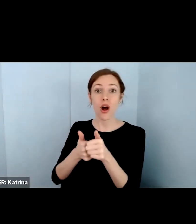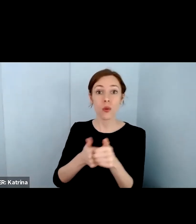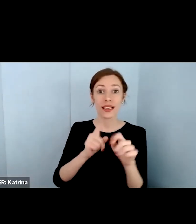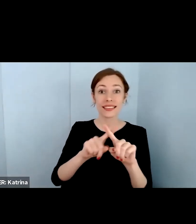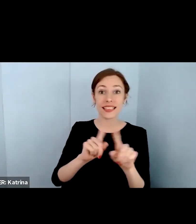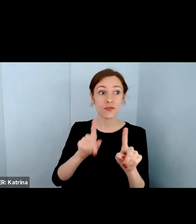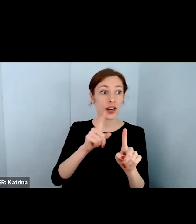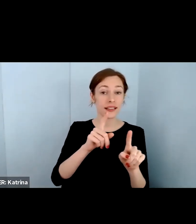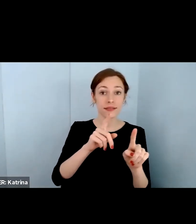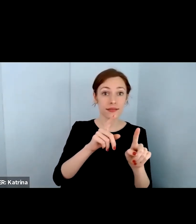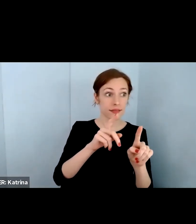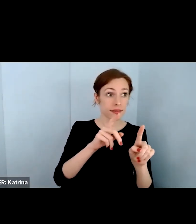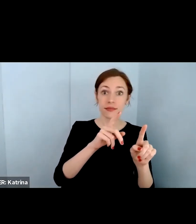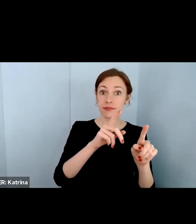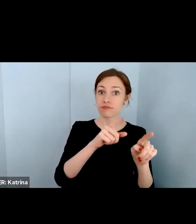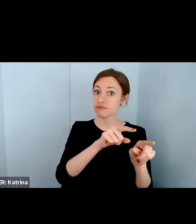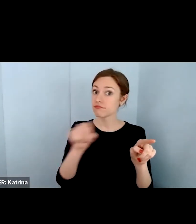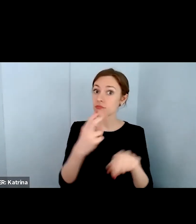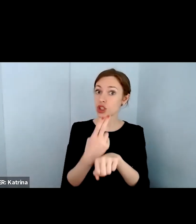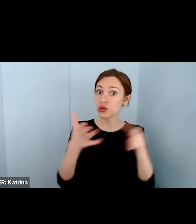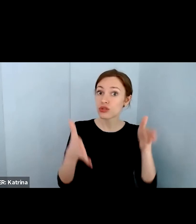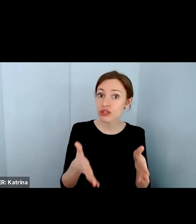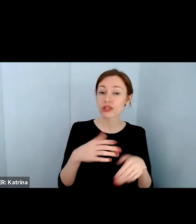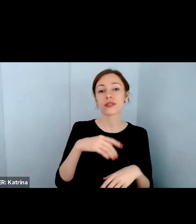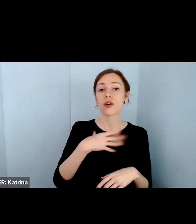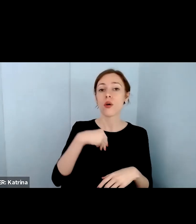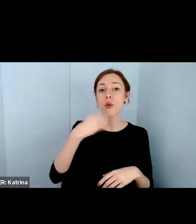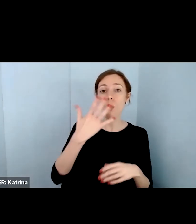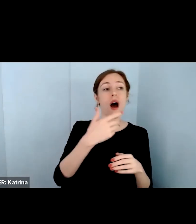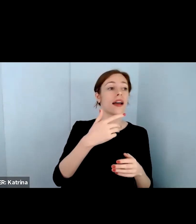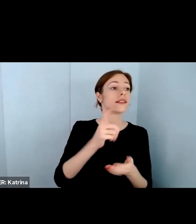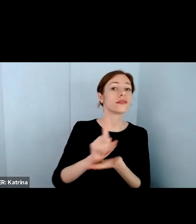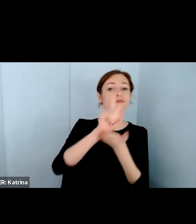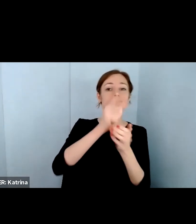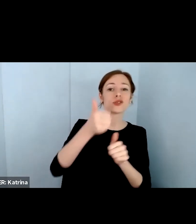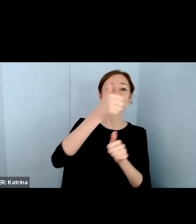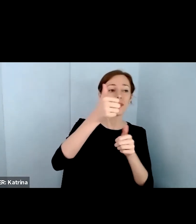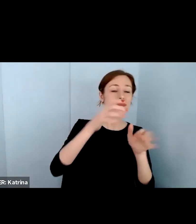Then, you know, the, the algorithm will recommend you more.